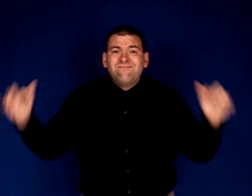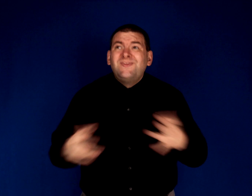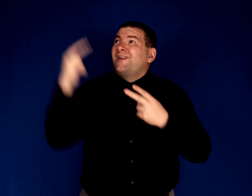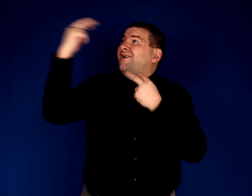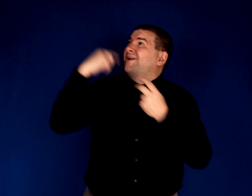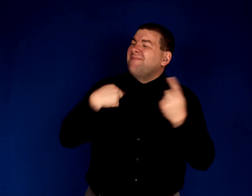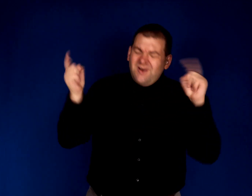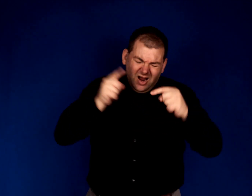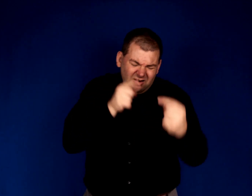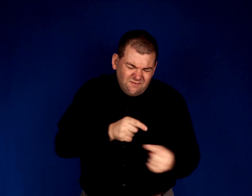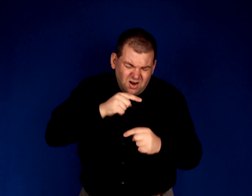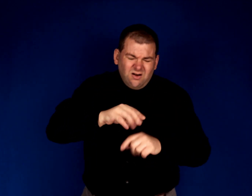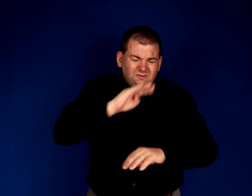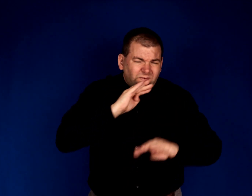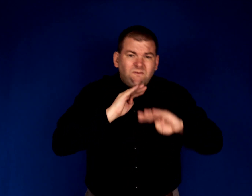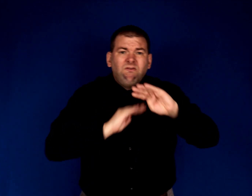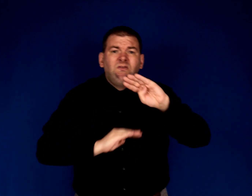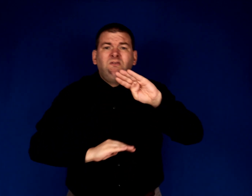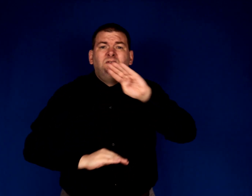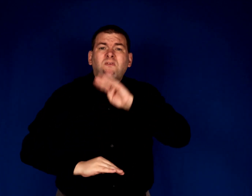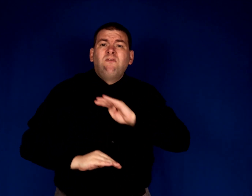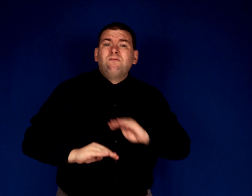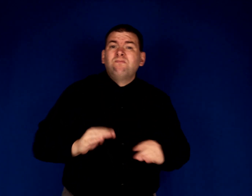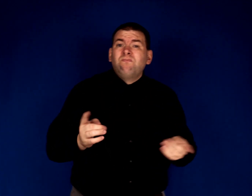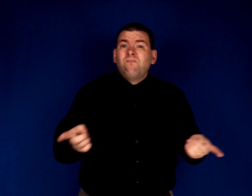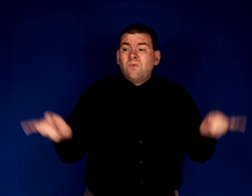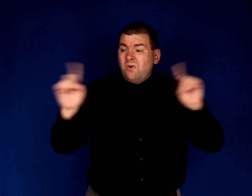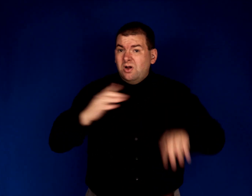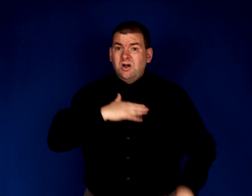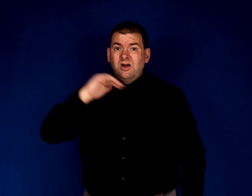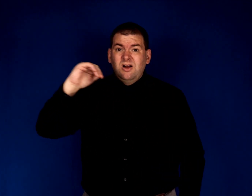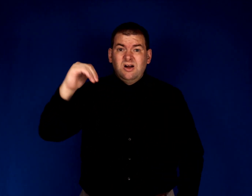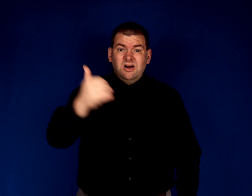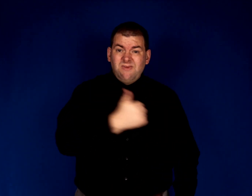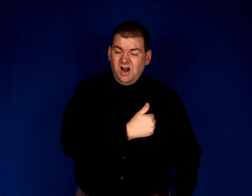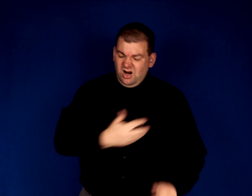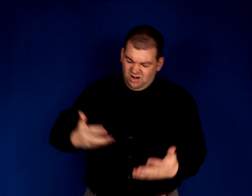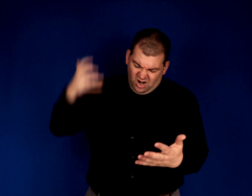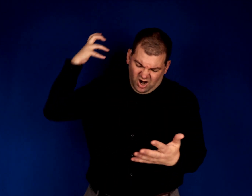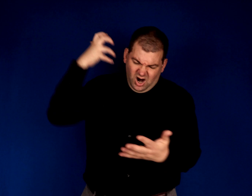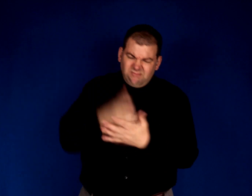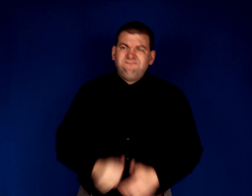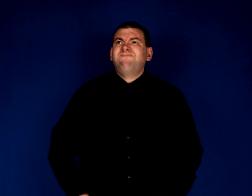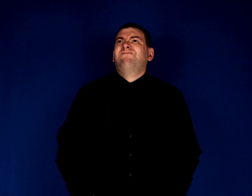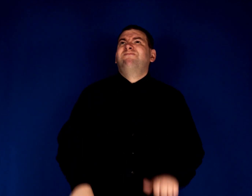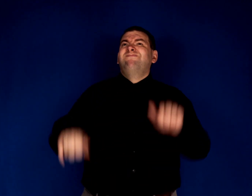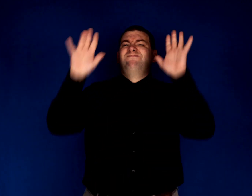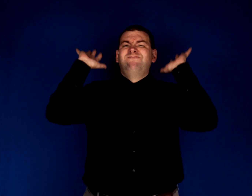He saw me when I was cryin’ When my soul was lying